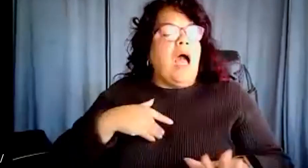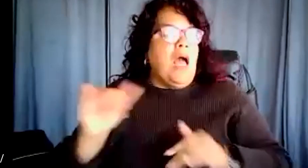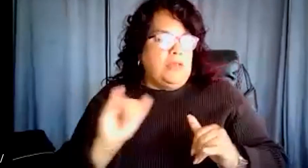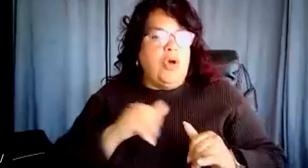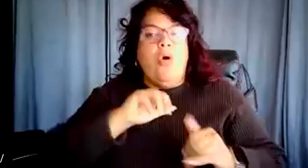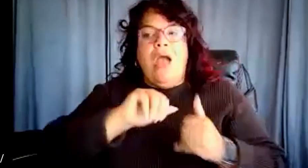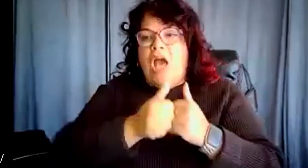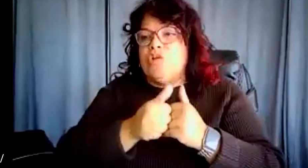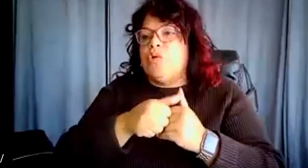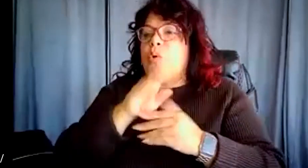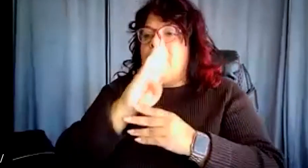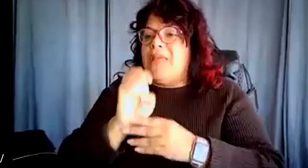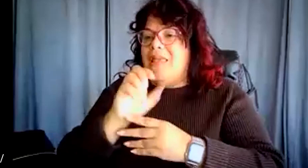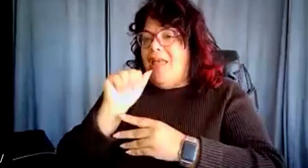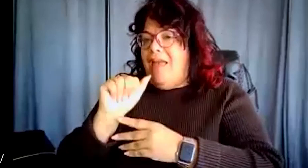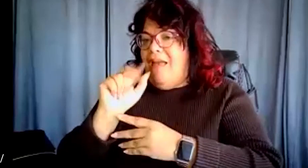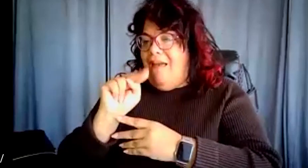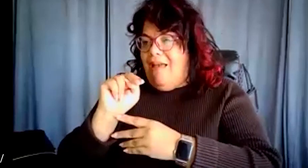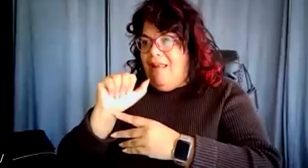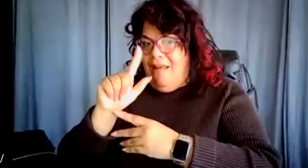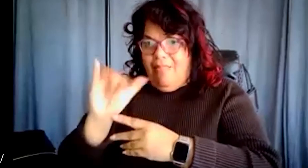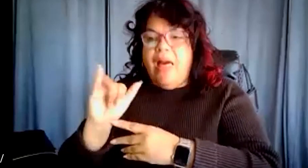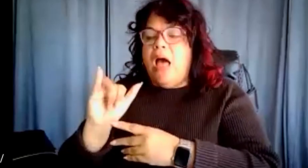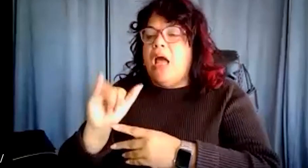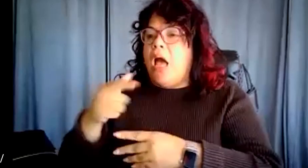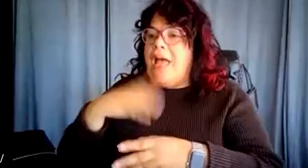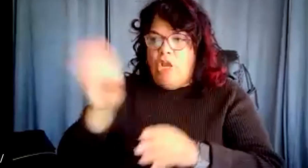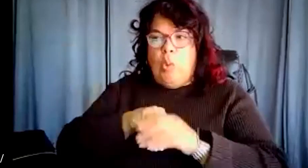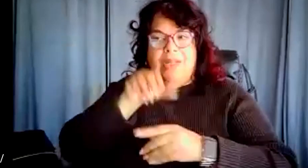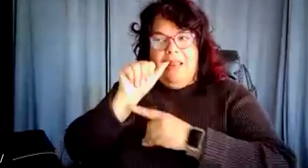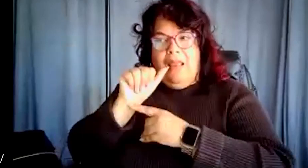a really good example of what can happen over time.